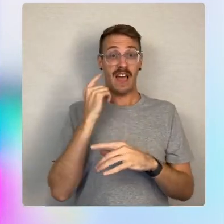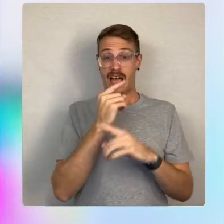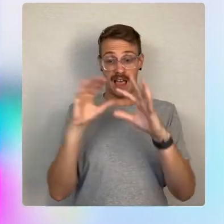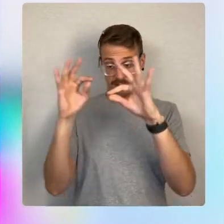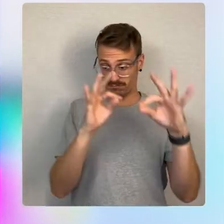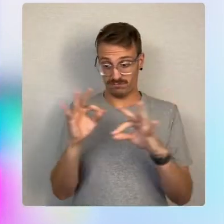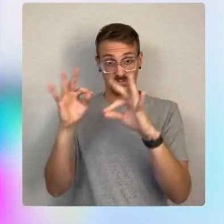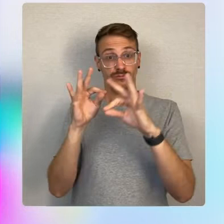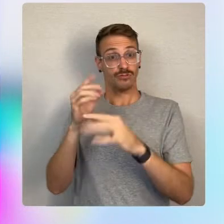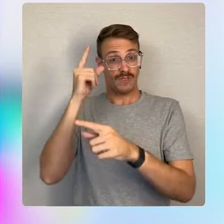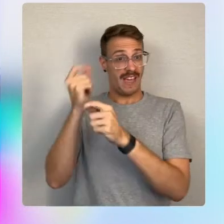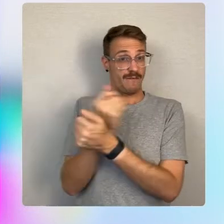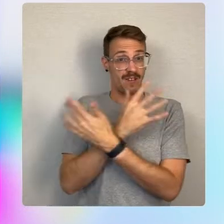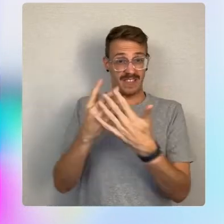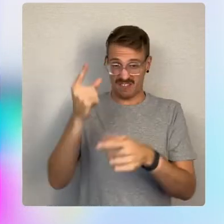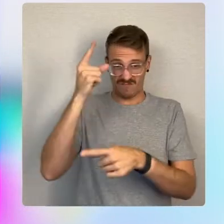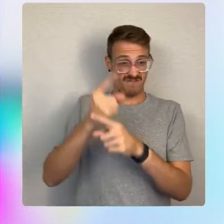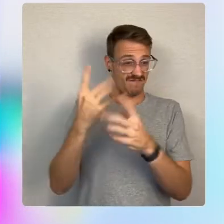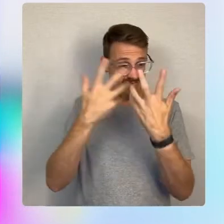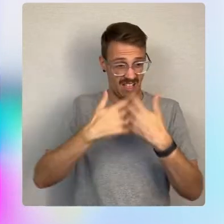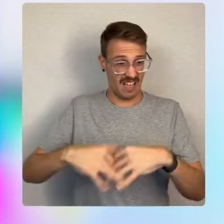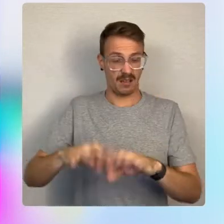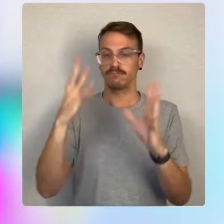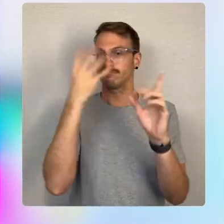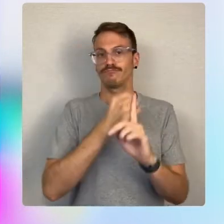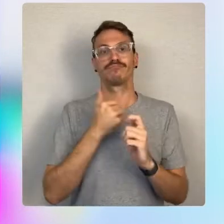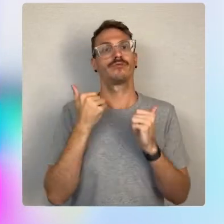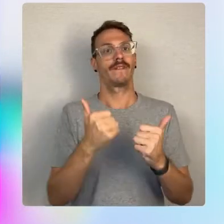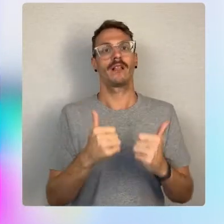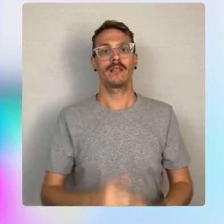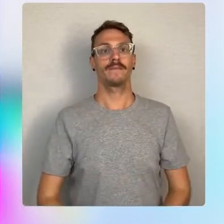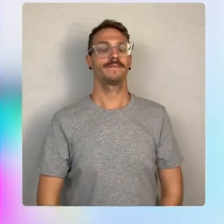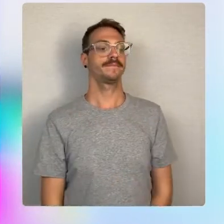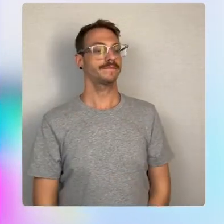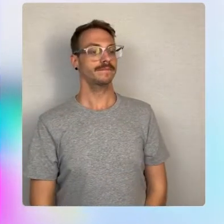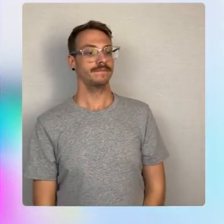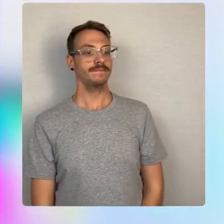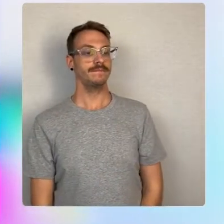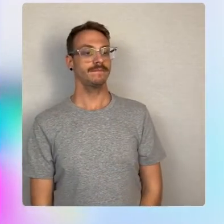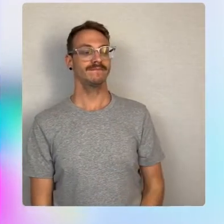the way that that it did was really delightful. I love hearing that,